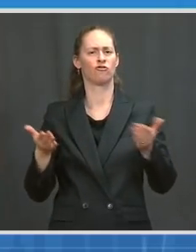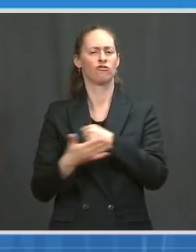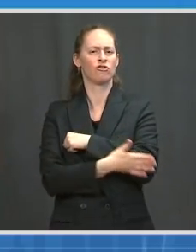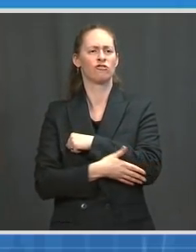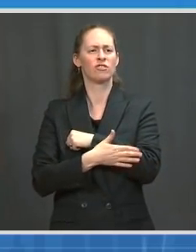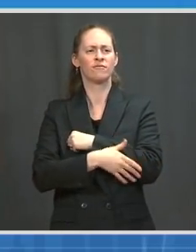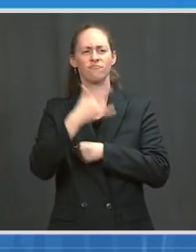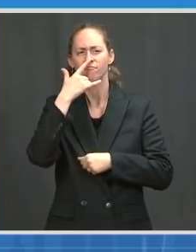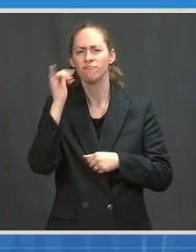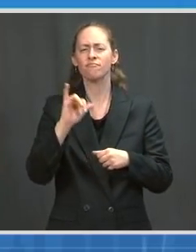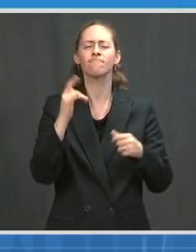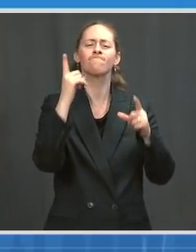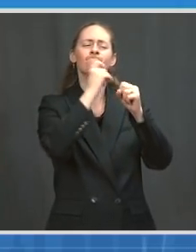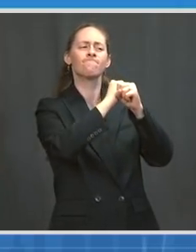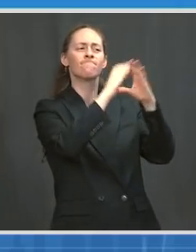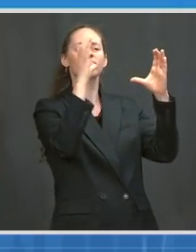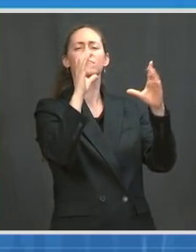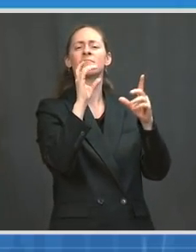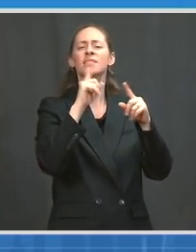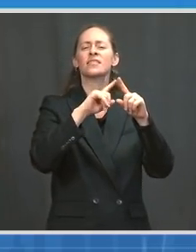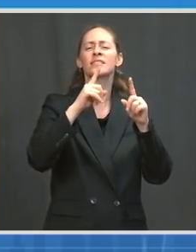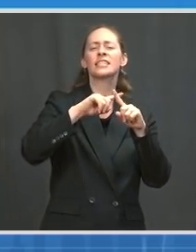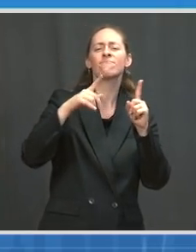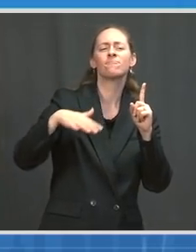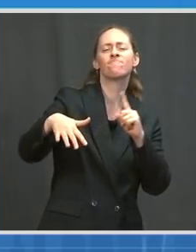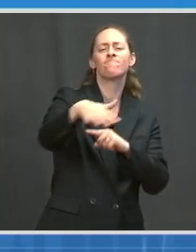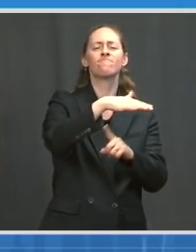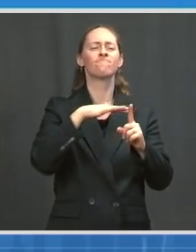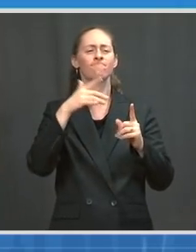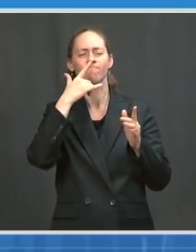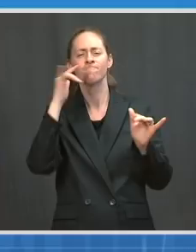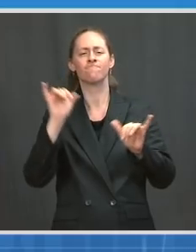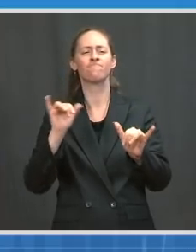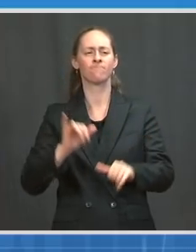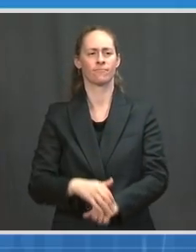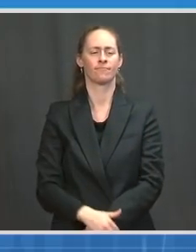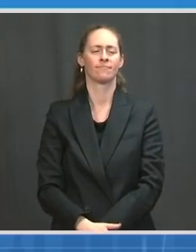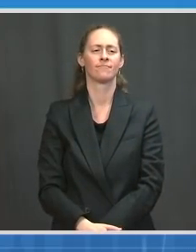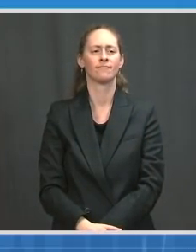The team looked at four scenarios, each with different assumptions about vaccination coverage,